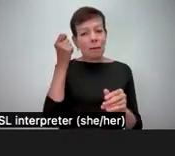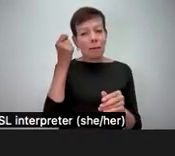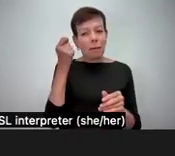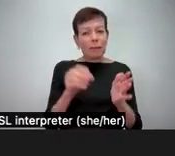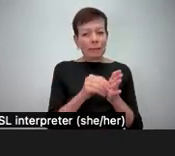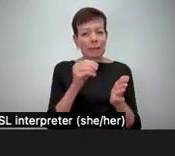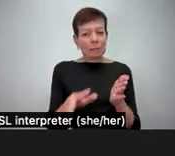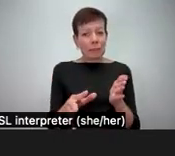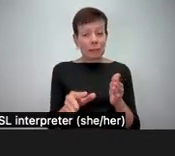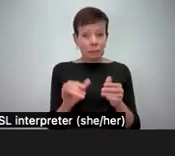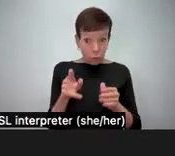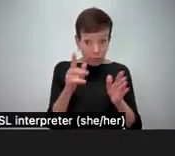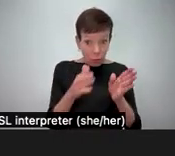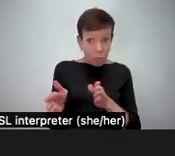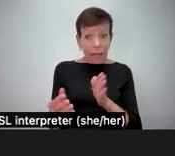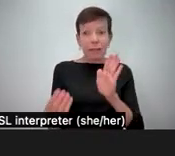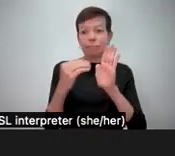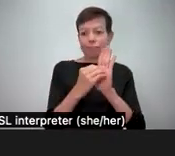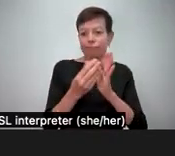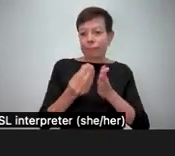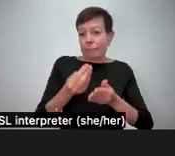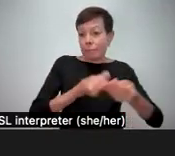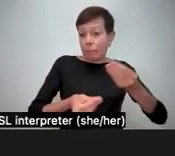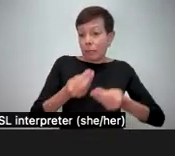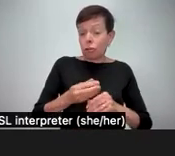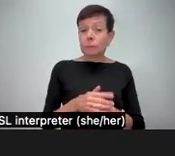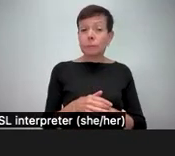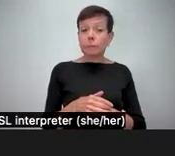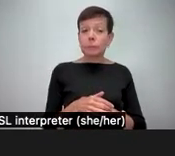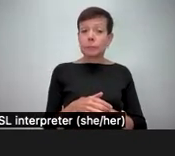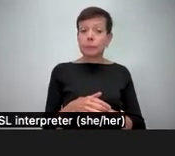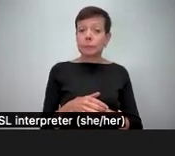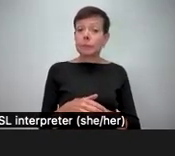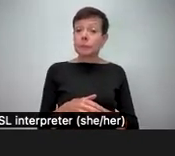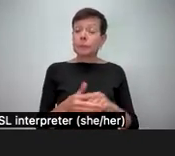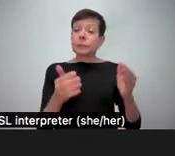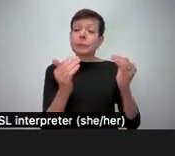Let us know who will be responsible for any maintenance. The artwork has to be owned by